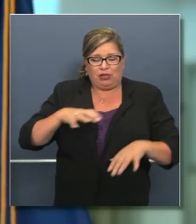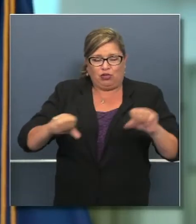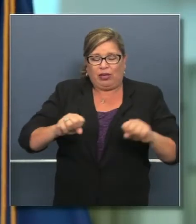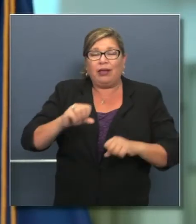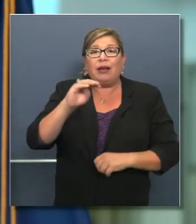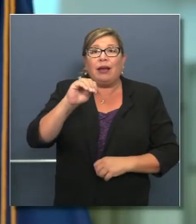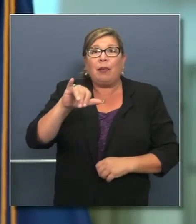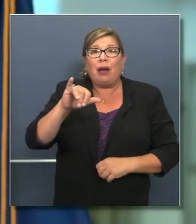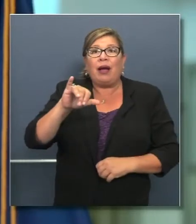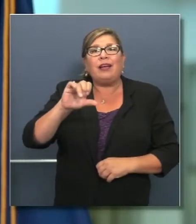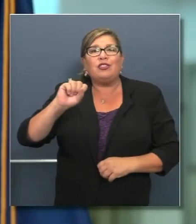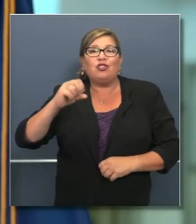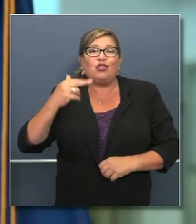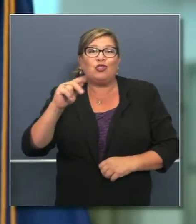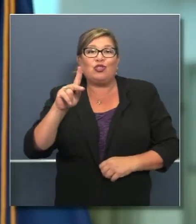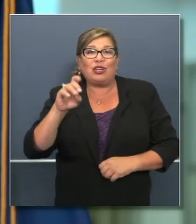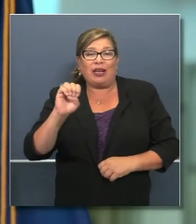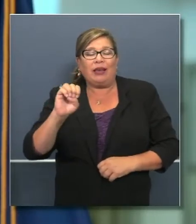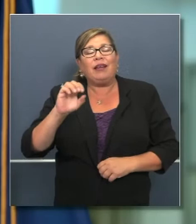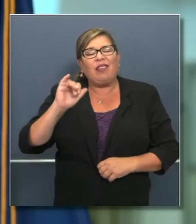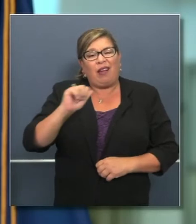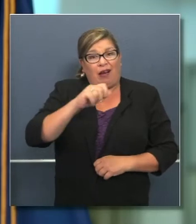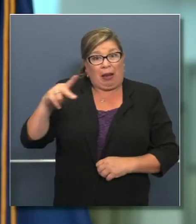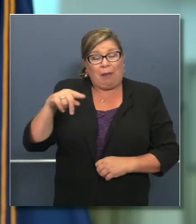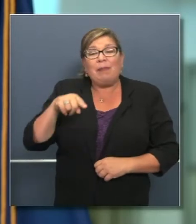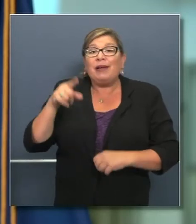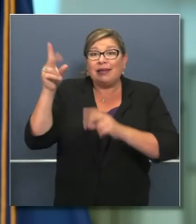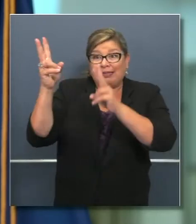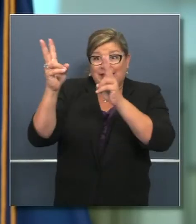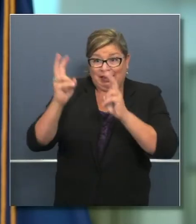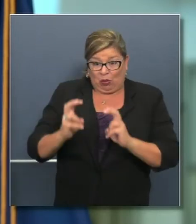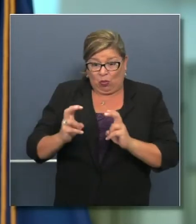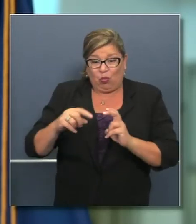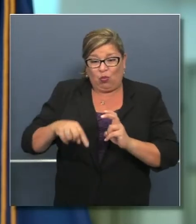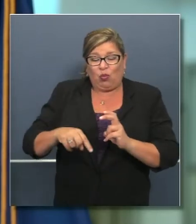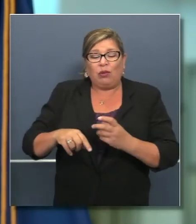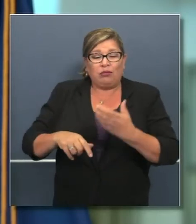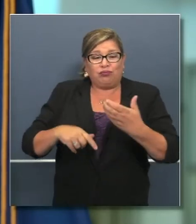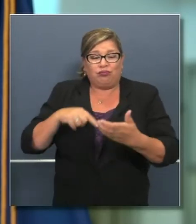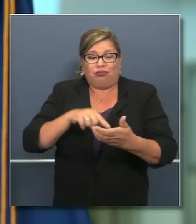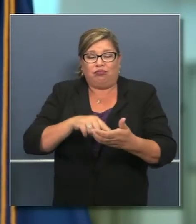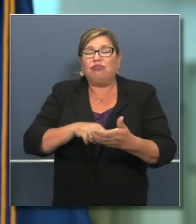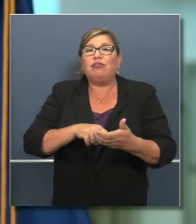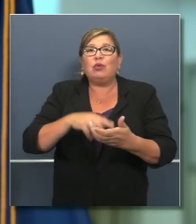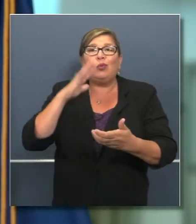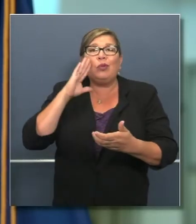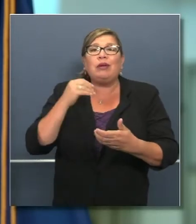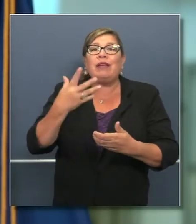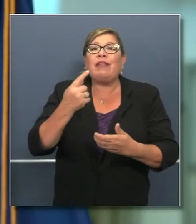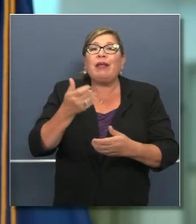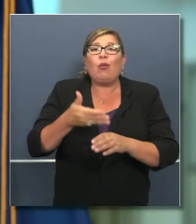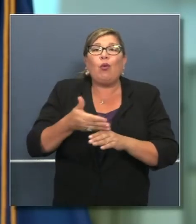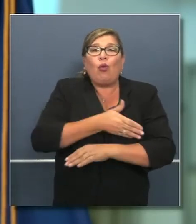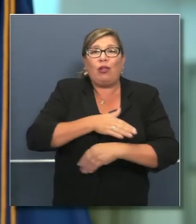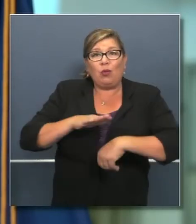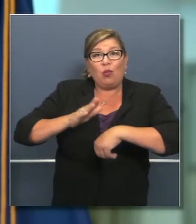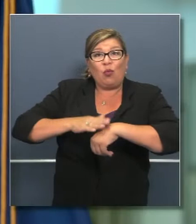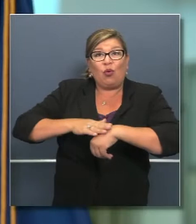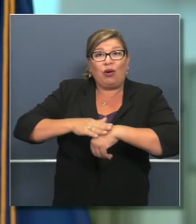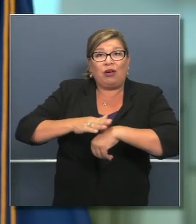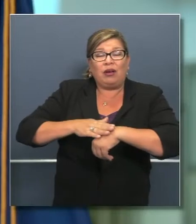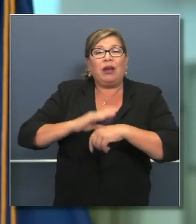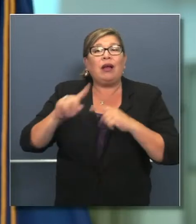yourself to download this app which does provide a modest early warning about seismic activity